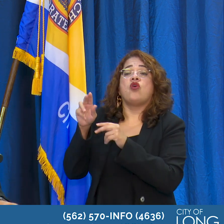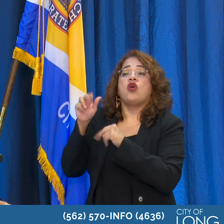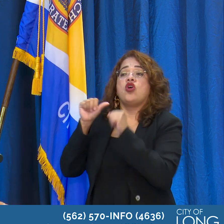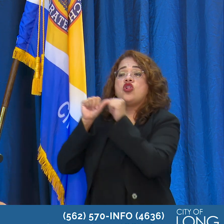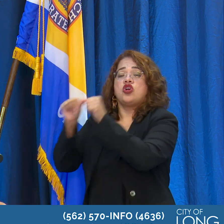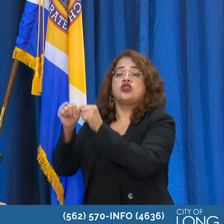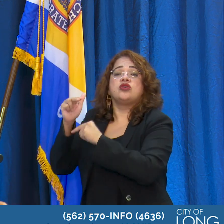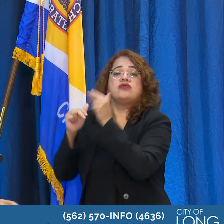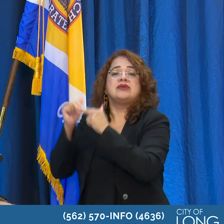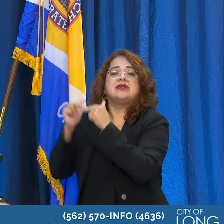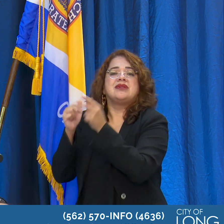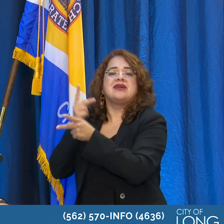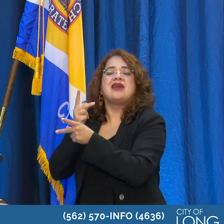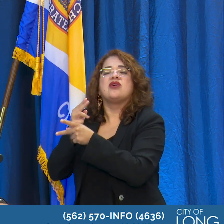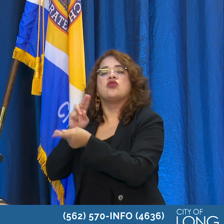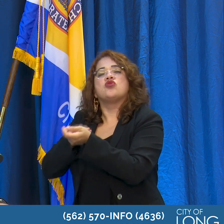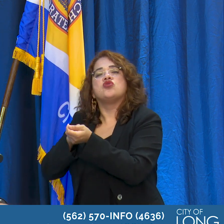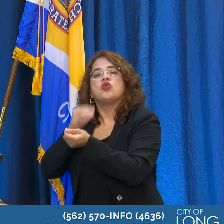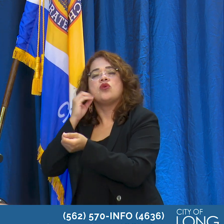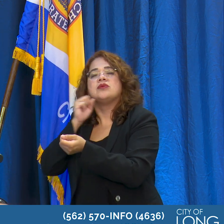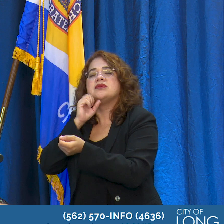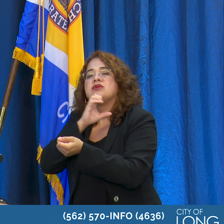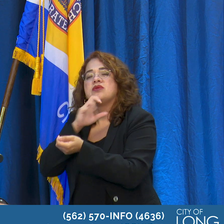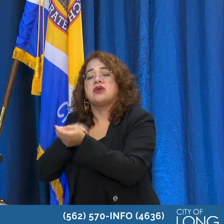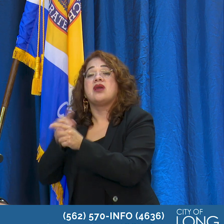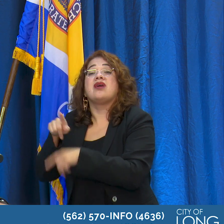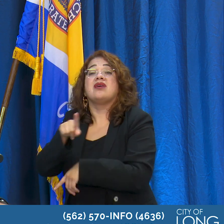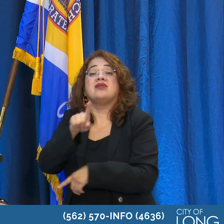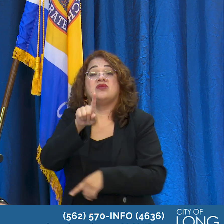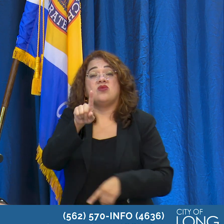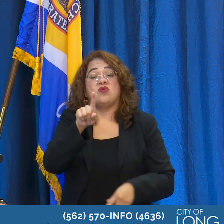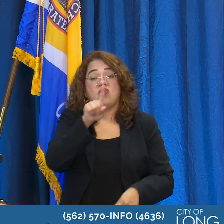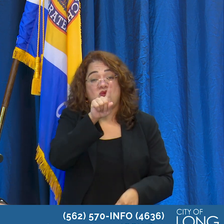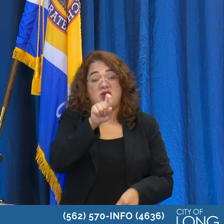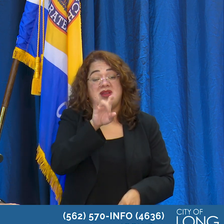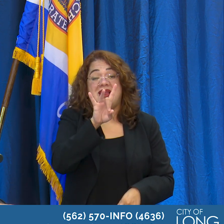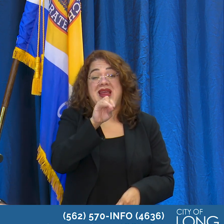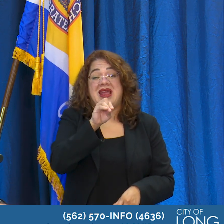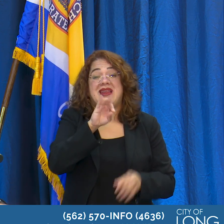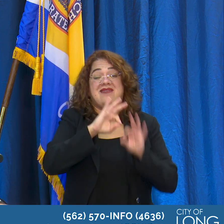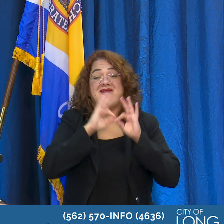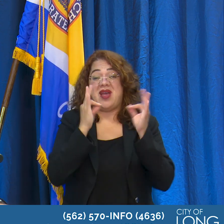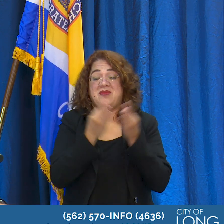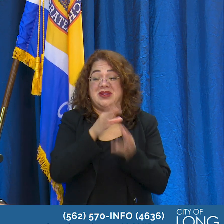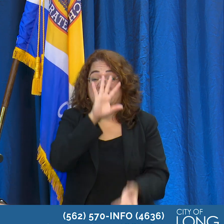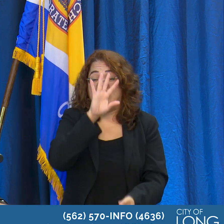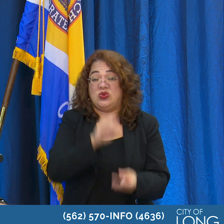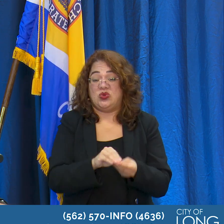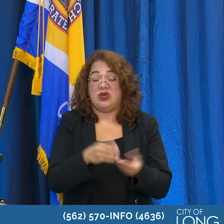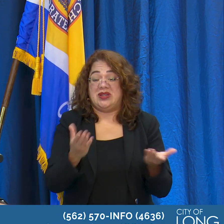updates but that's 180 families, 180 lives and as someone that is,